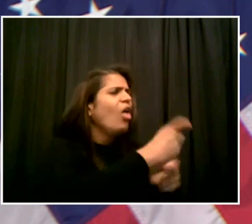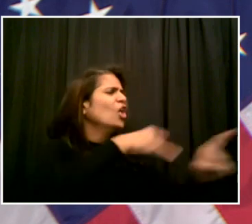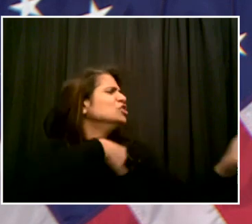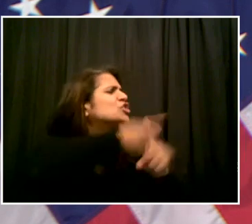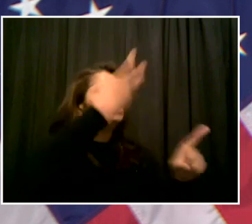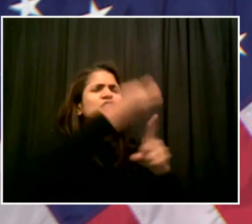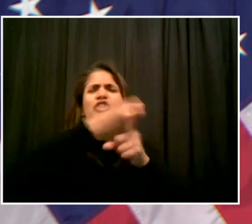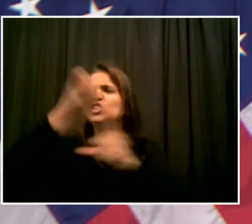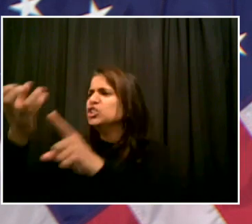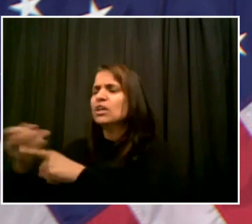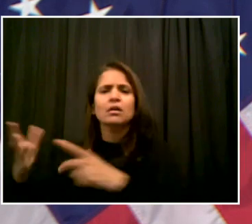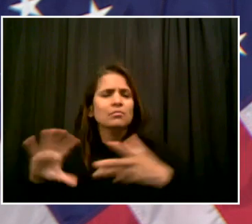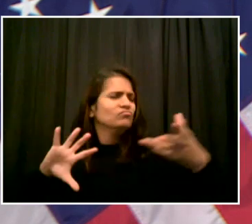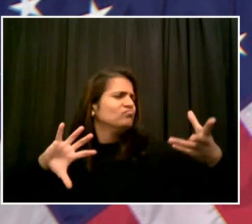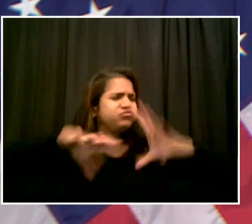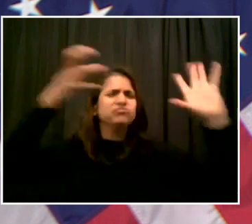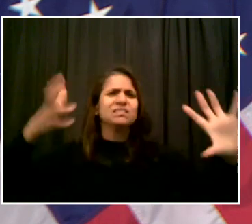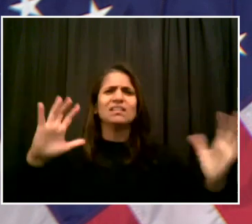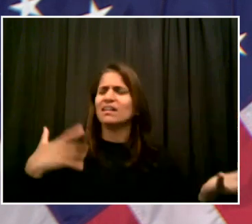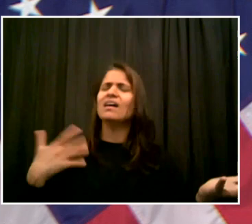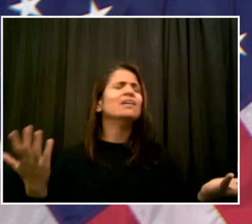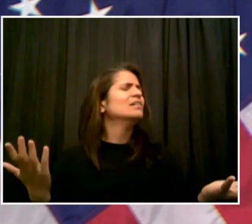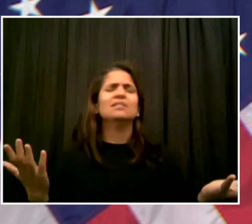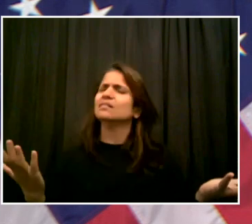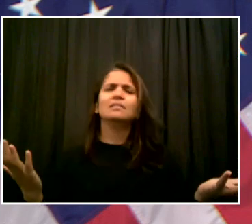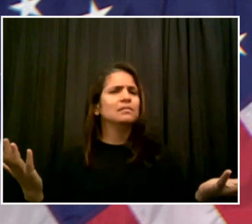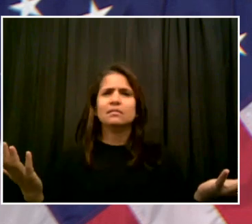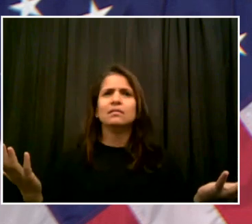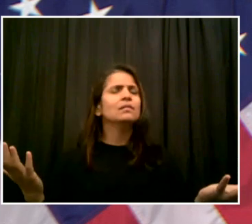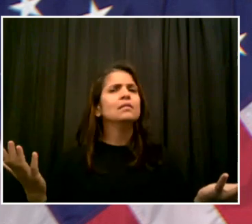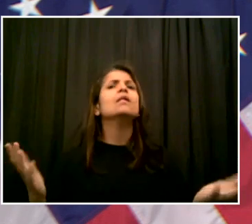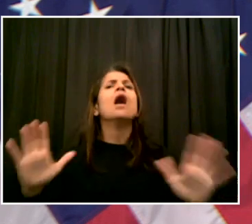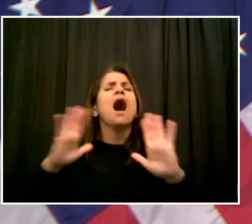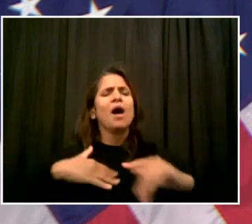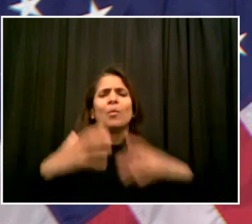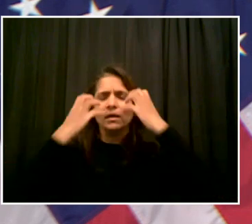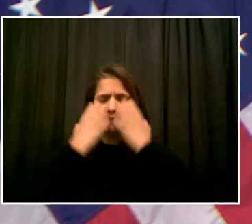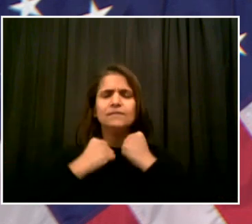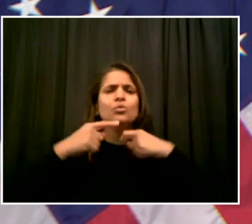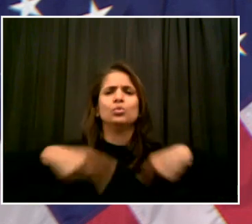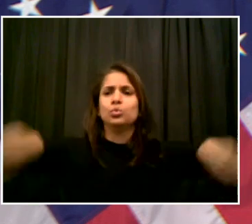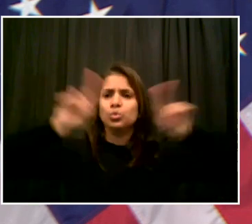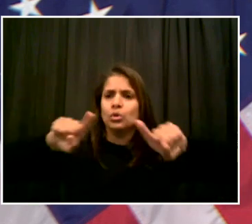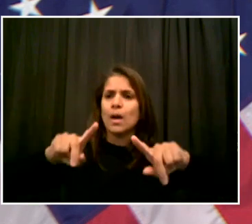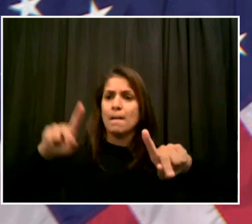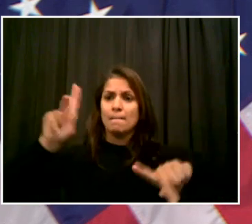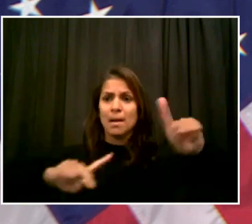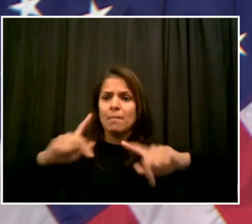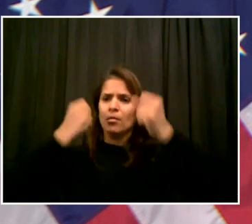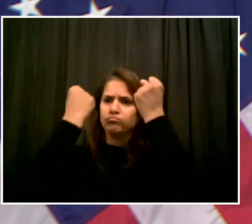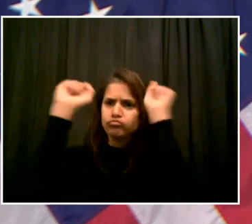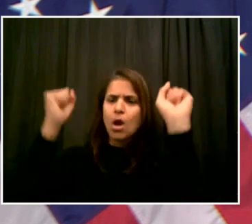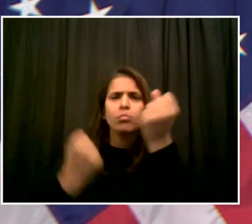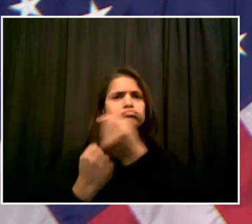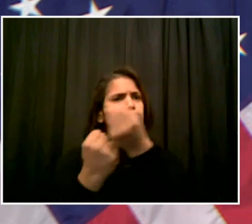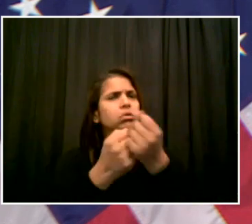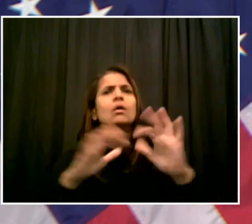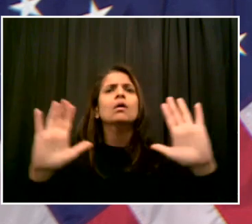THIS, AND YOU CAN HAVE FAITH IN THAT. TO EVERYONE ELSE